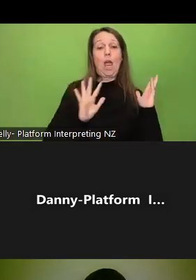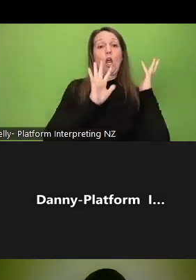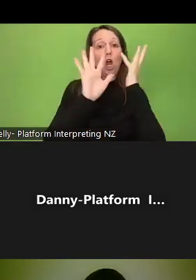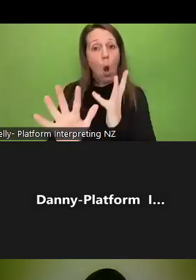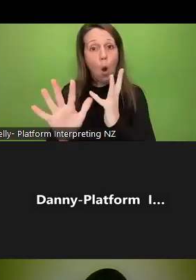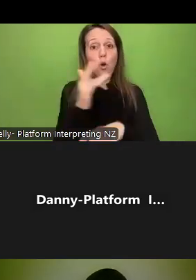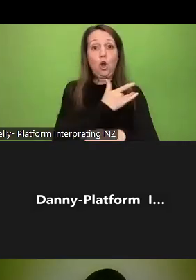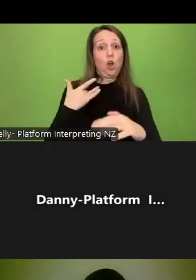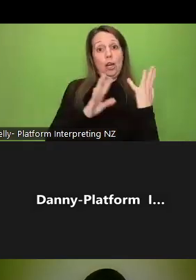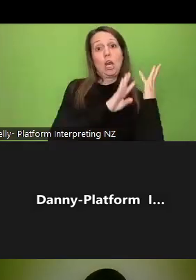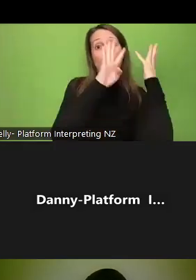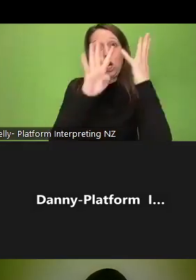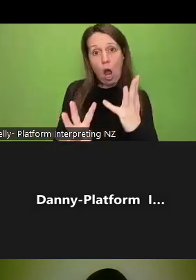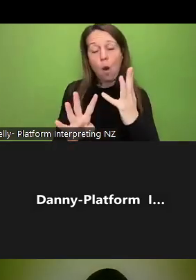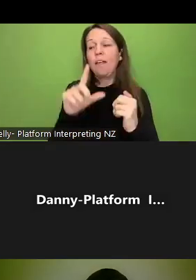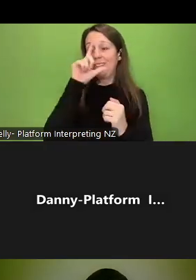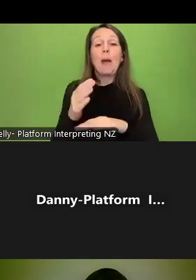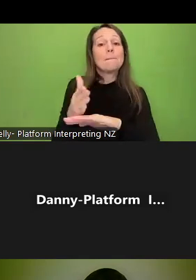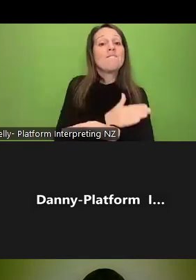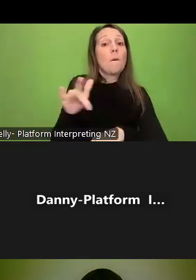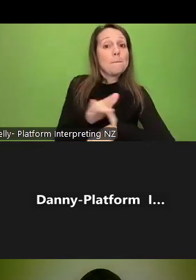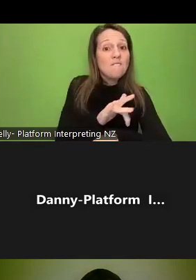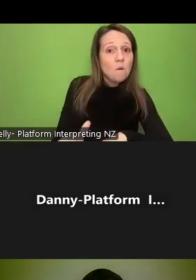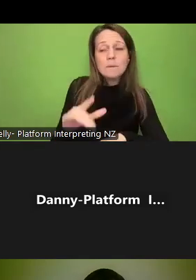Handle and hear items. Check out costumes,